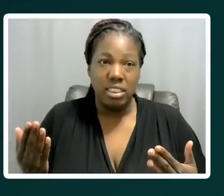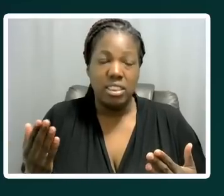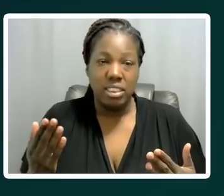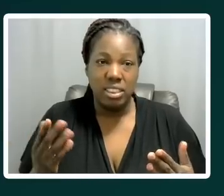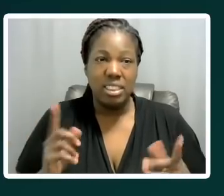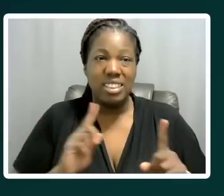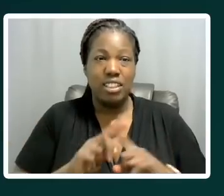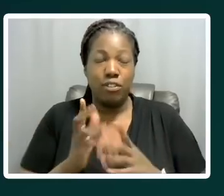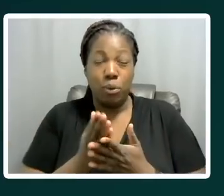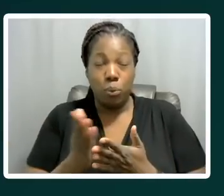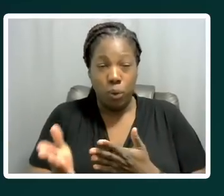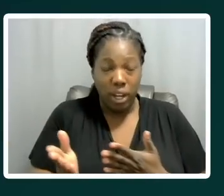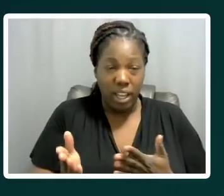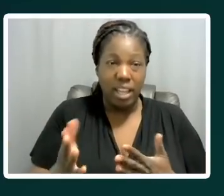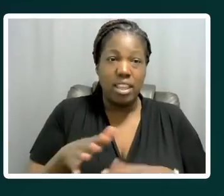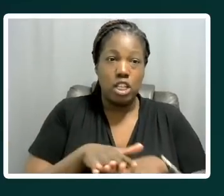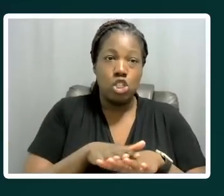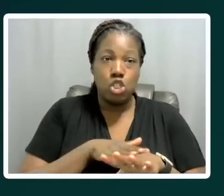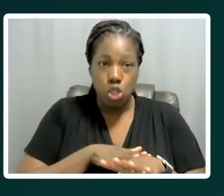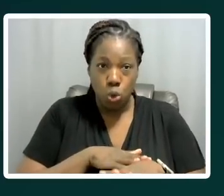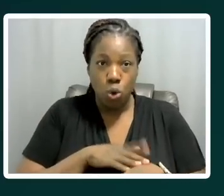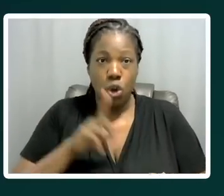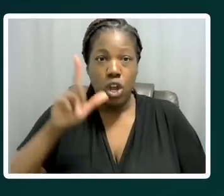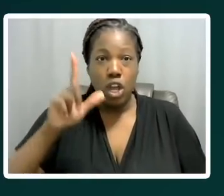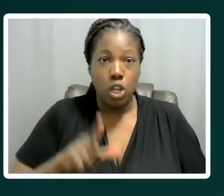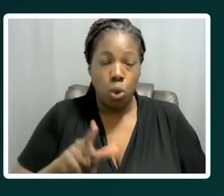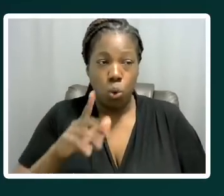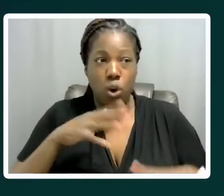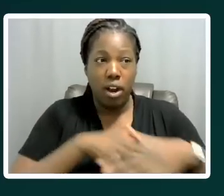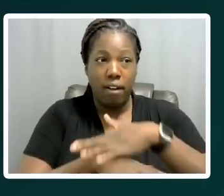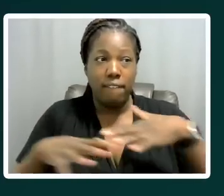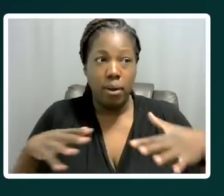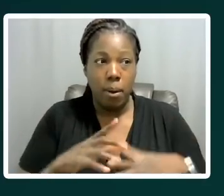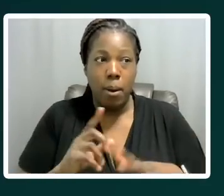a little bit slower in the lower atmosphere, but there's definitely a lot more of them to, sort of,